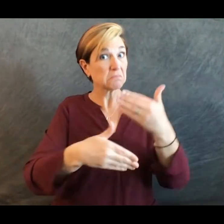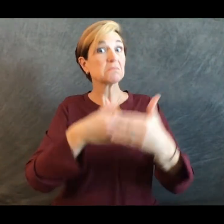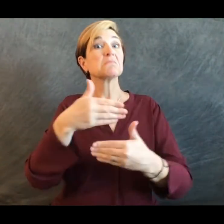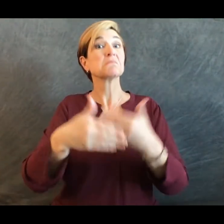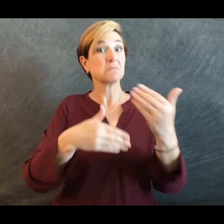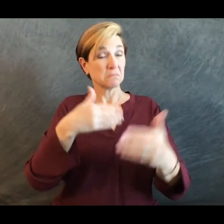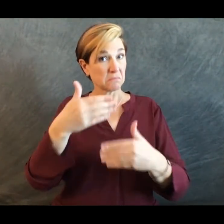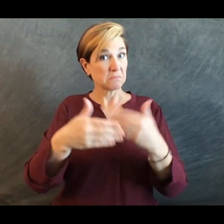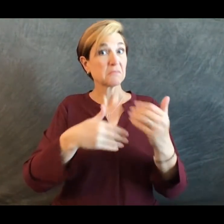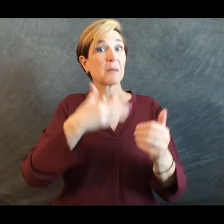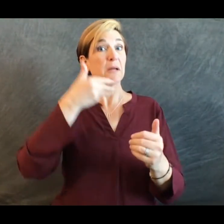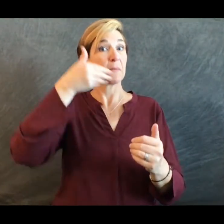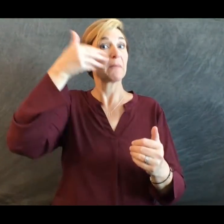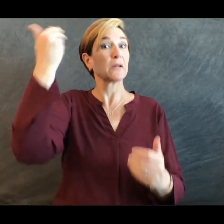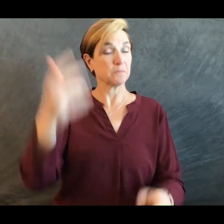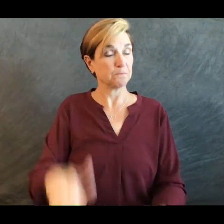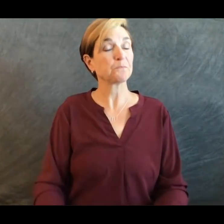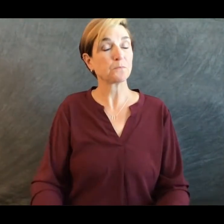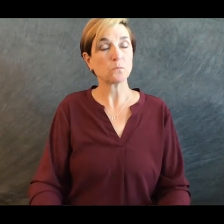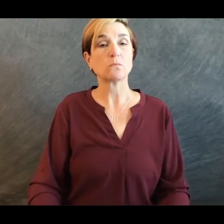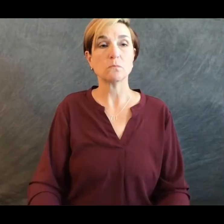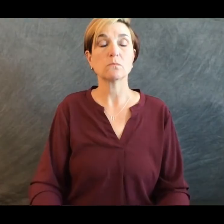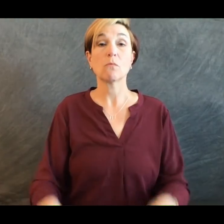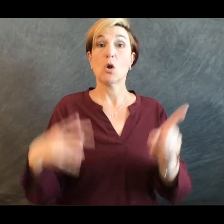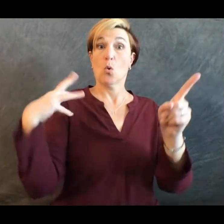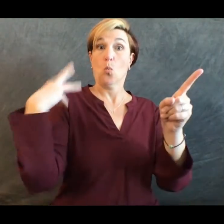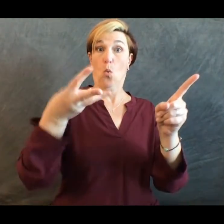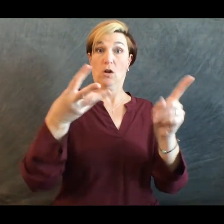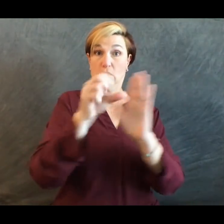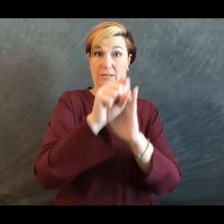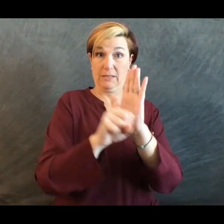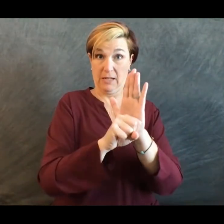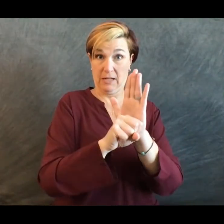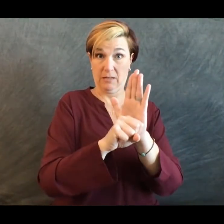in Washington State we've made enough progress that the governor is now able